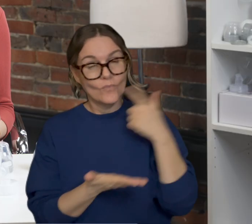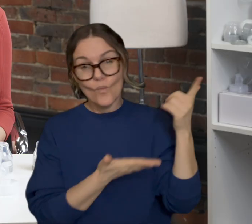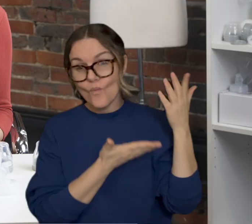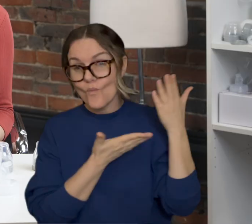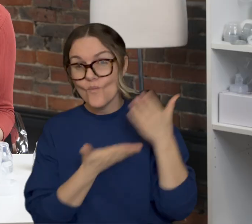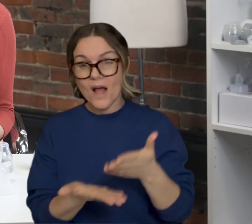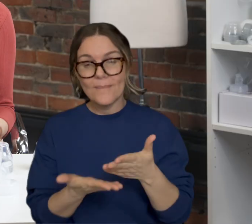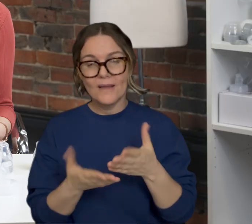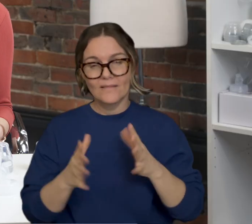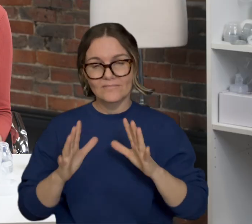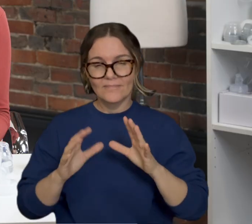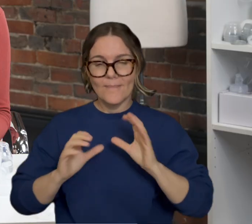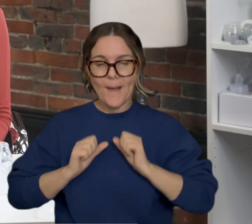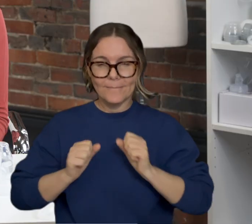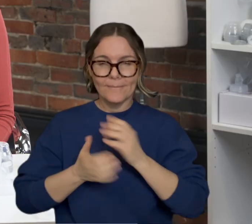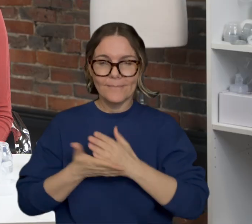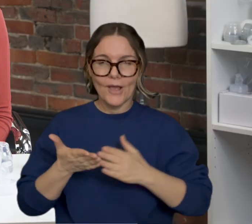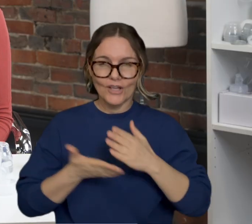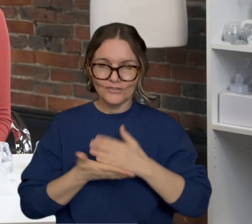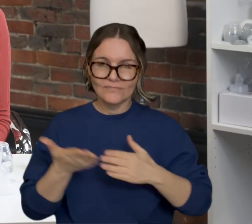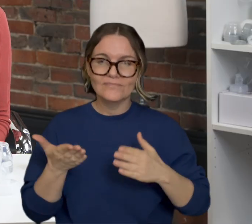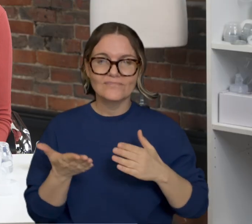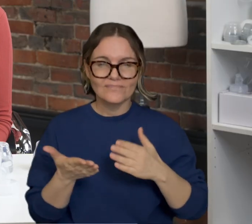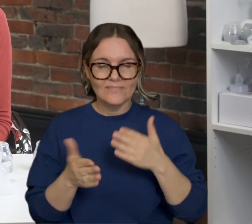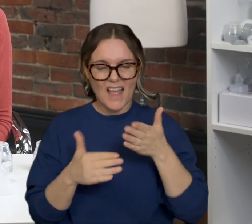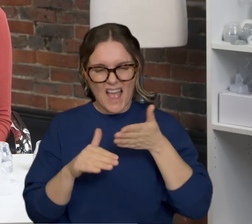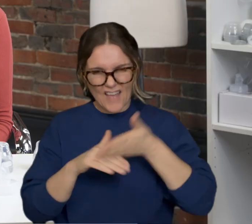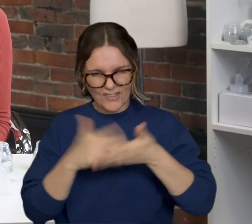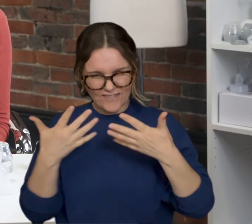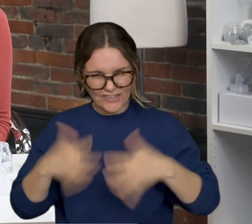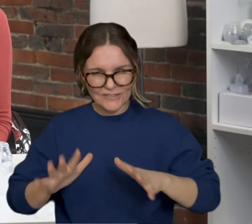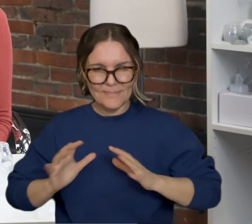recommend following the guidelines set out by the CDC and they recommend cleaning your pump